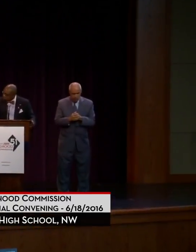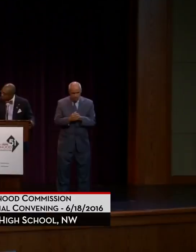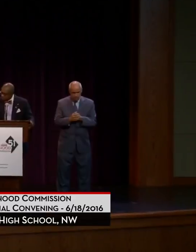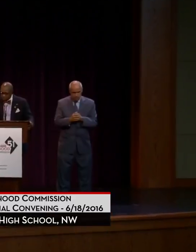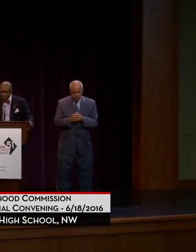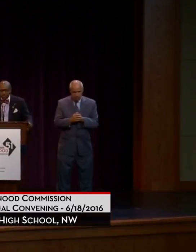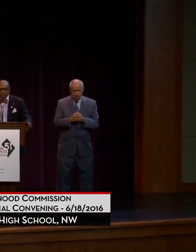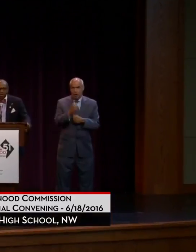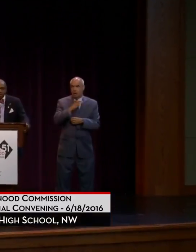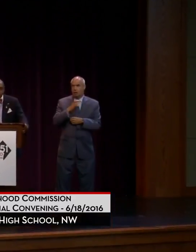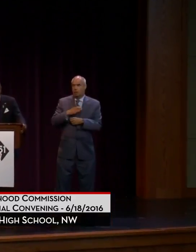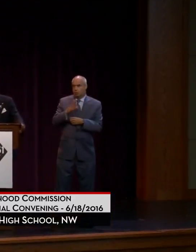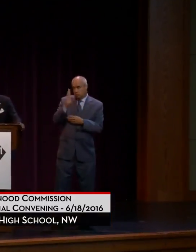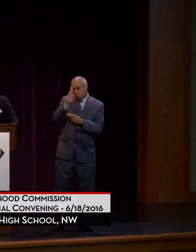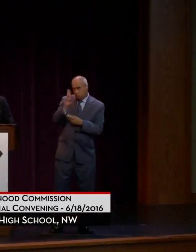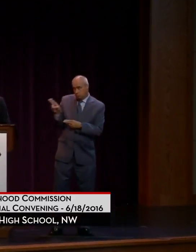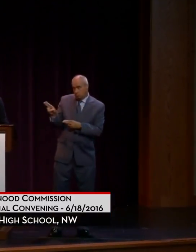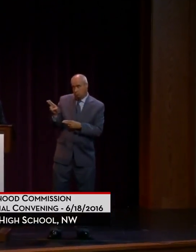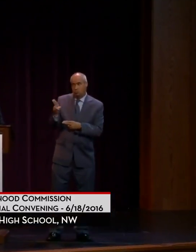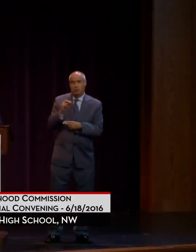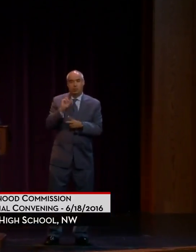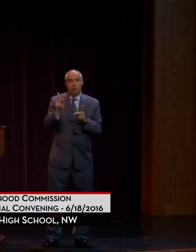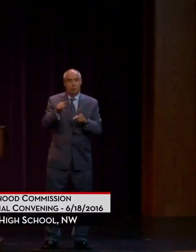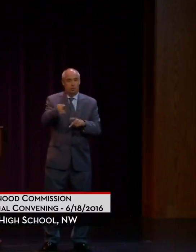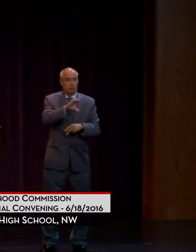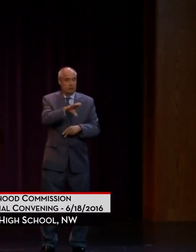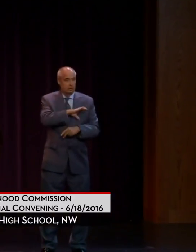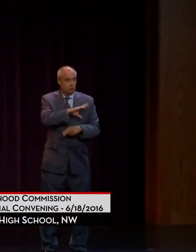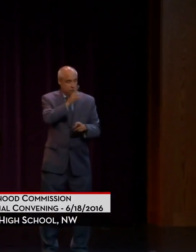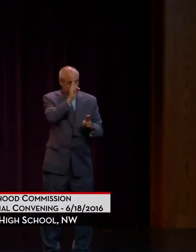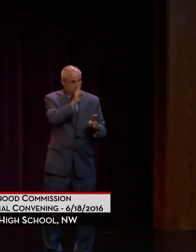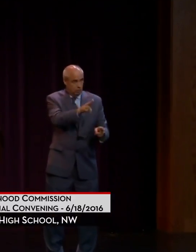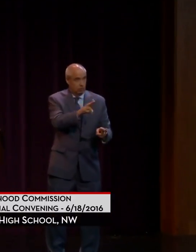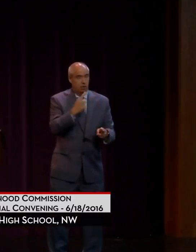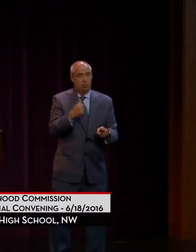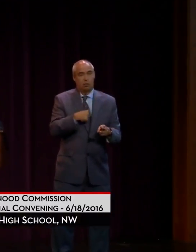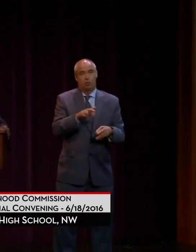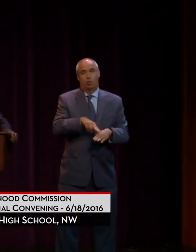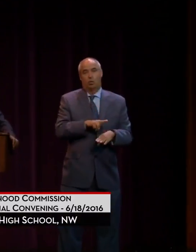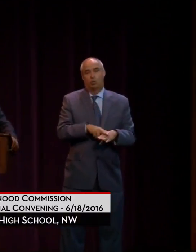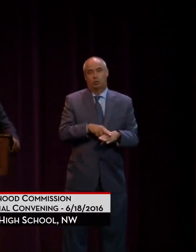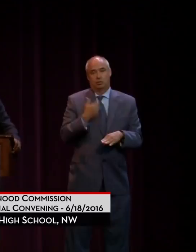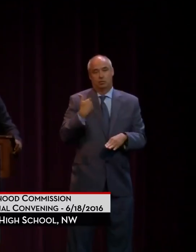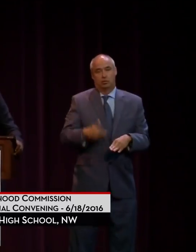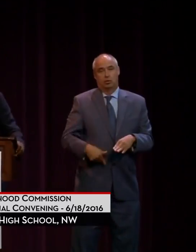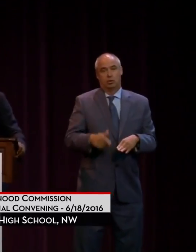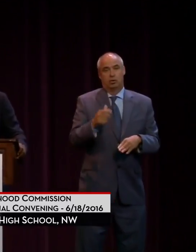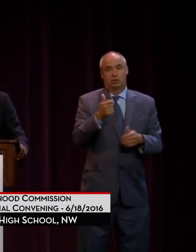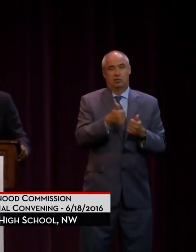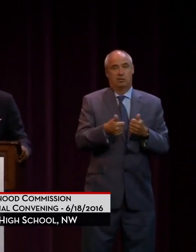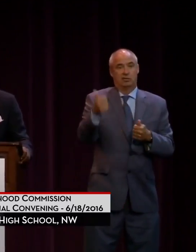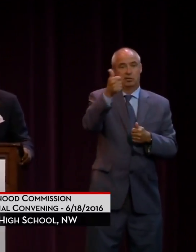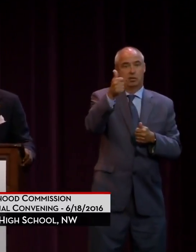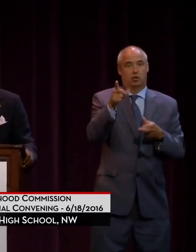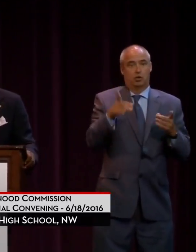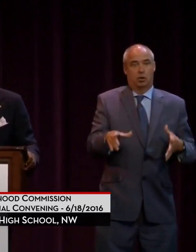TO THE COMMISSION AND FELLOW CITIZENS, I AM, OF COURSE, THE EXECUTIVE DIRECTOR OF THE NATIONAL BAR ASSOCIATION BUT I